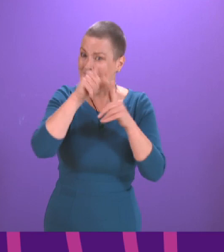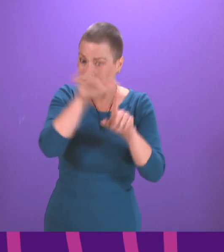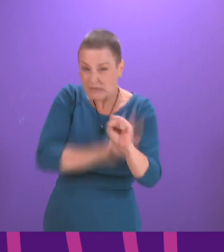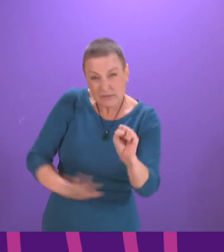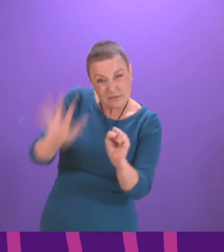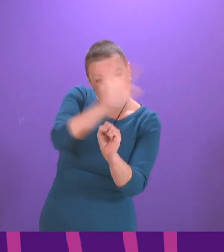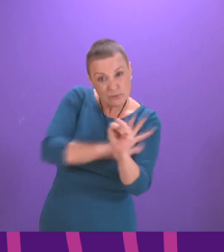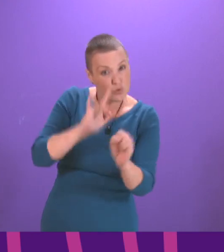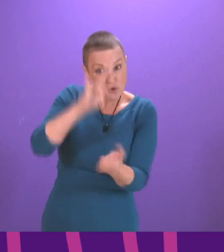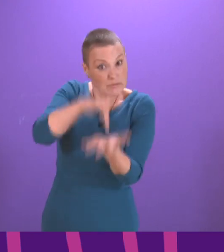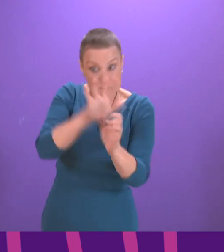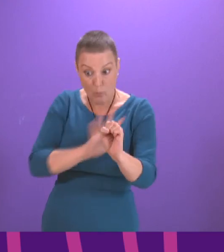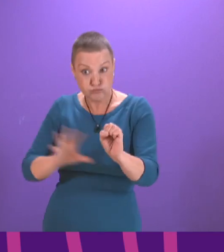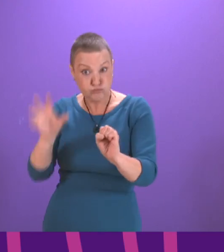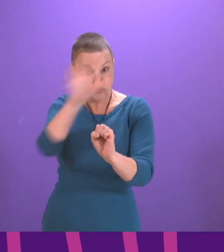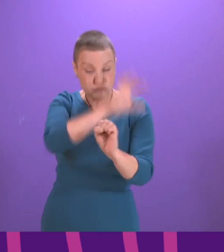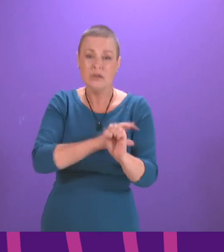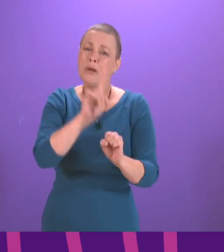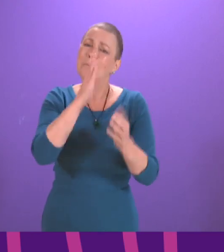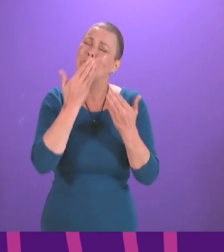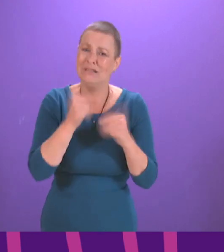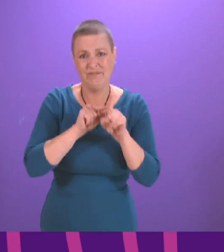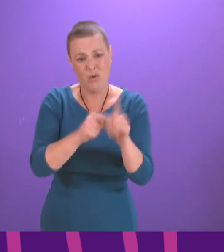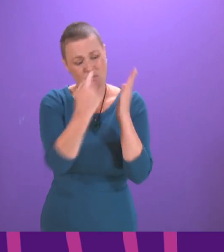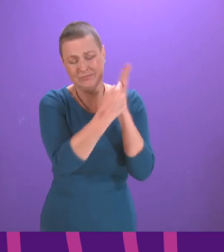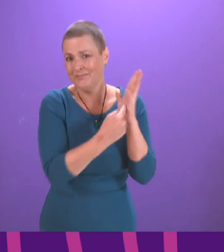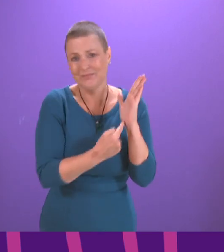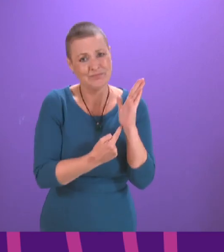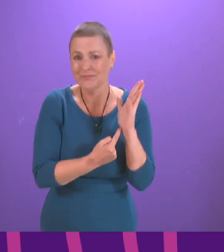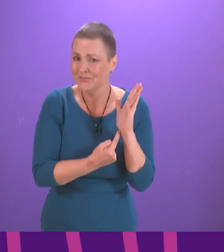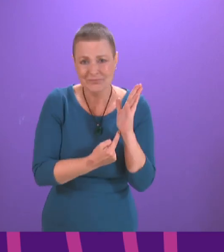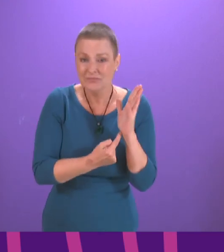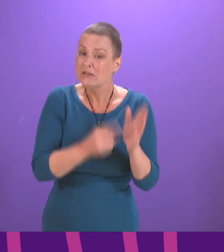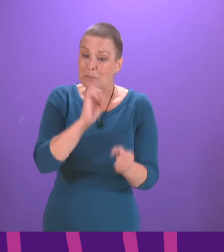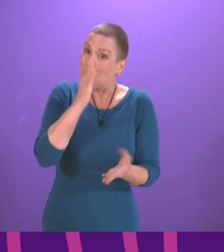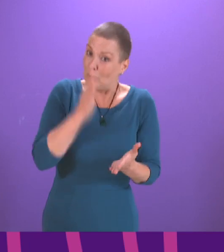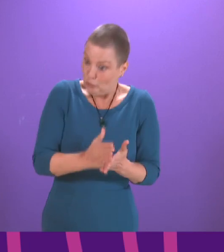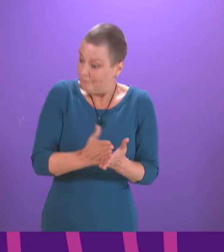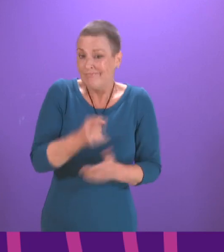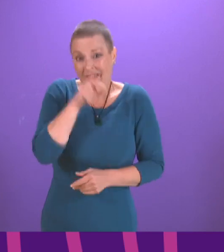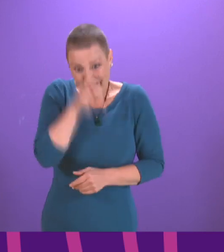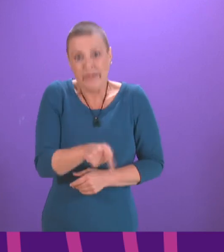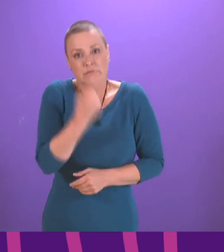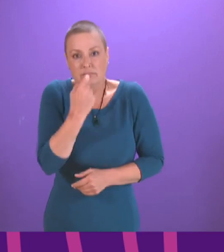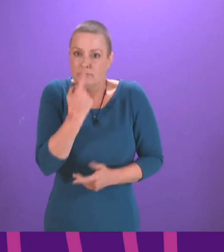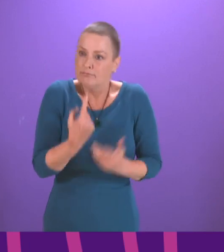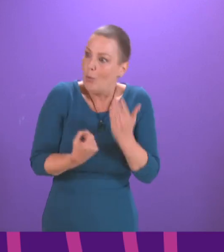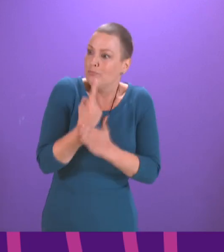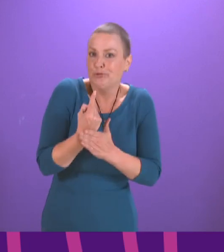the advice and all the regulations, so that those decisions and actions that we have taken have the best possible chance of working.